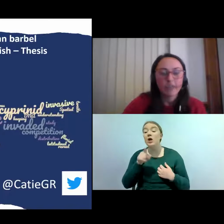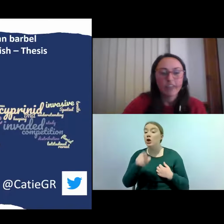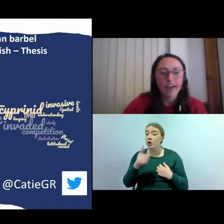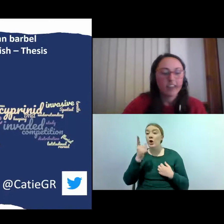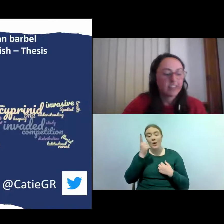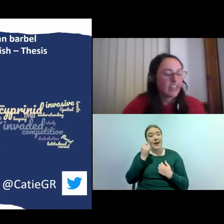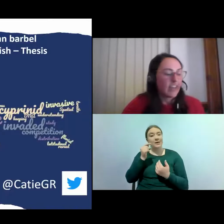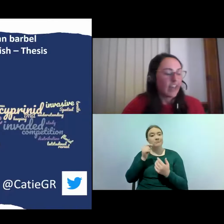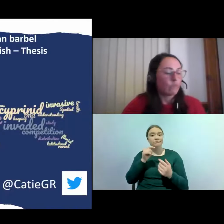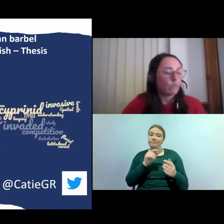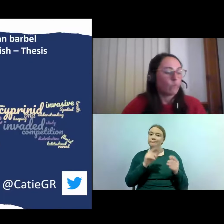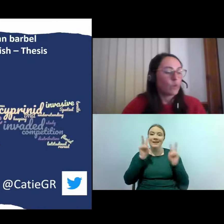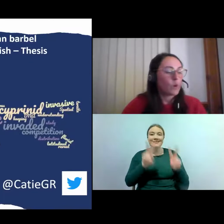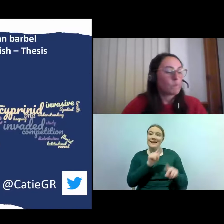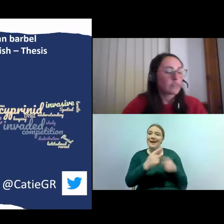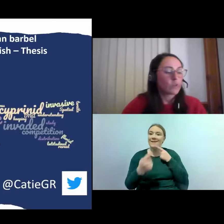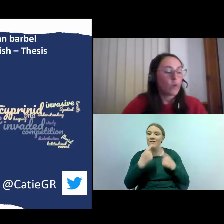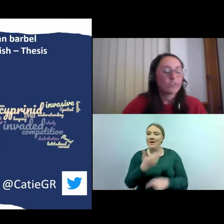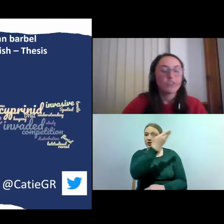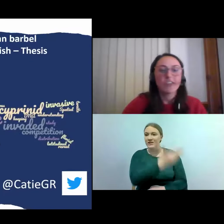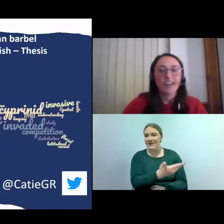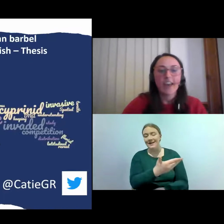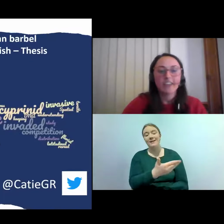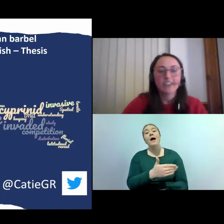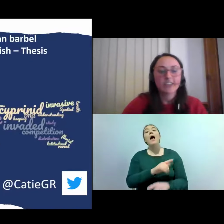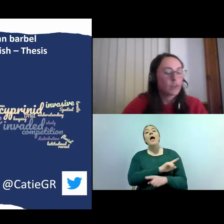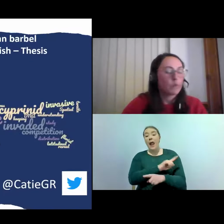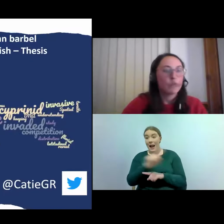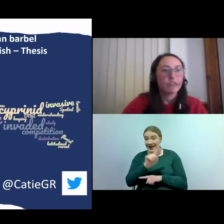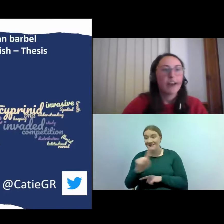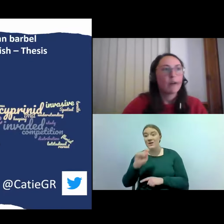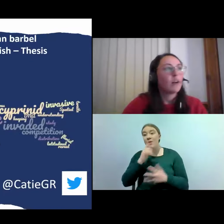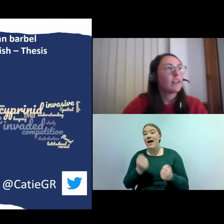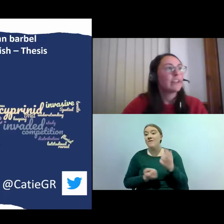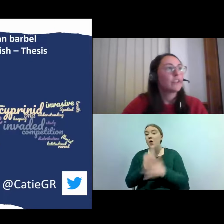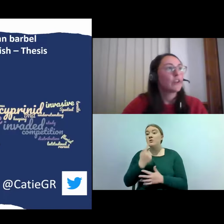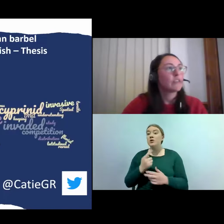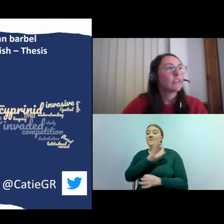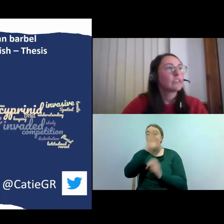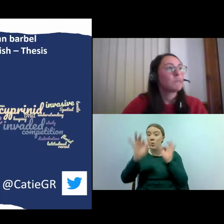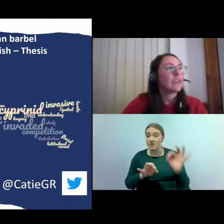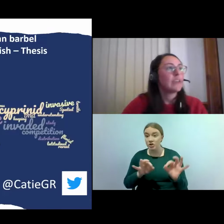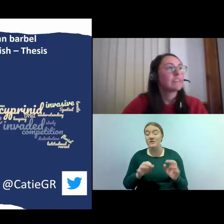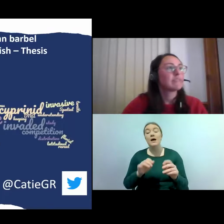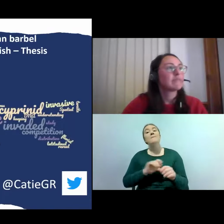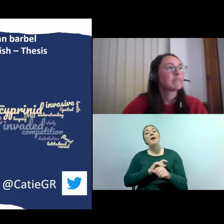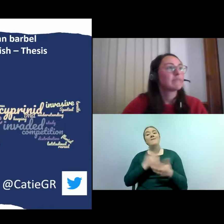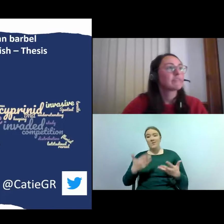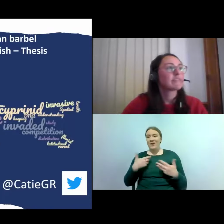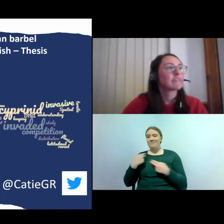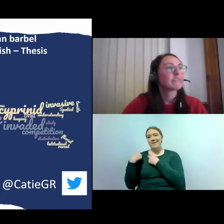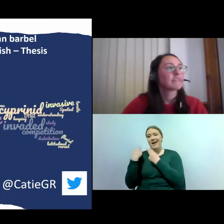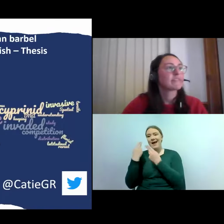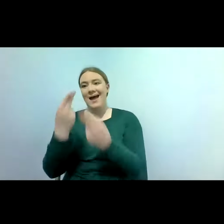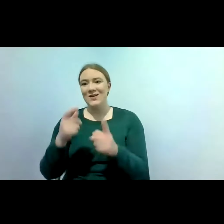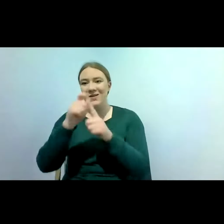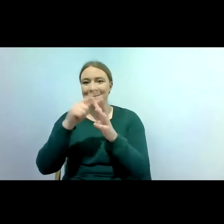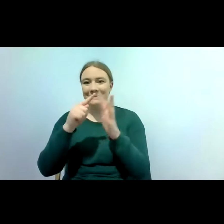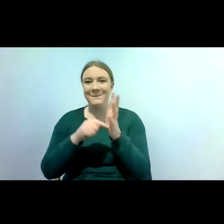that and we'll come back to questions at the end but for now i'll hand over to pete